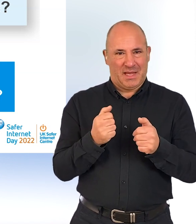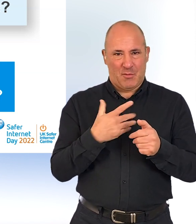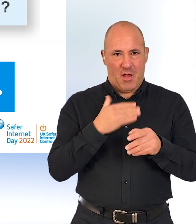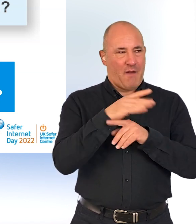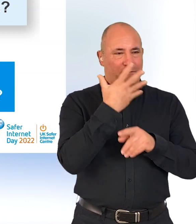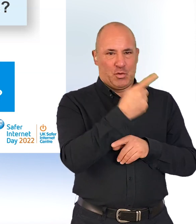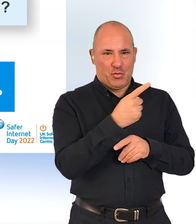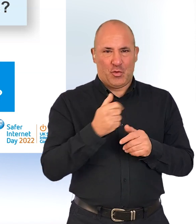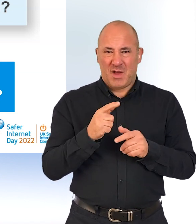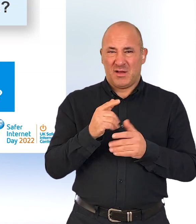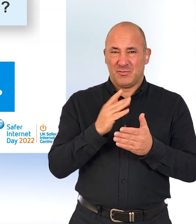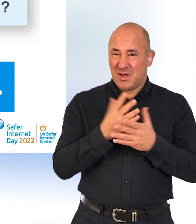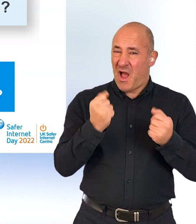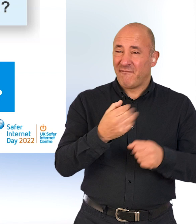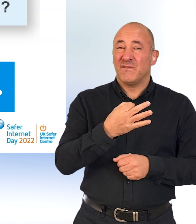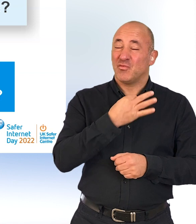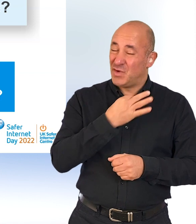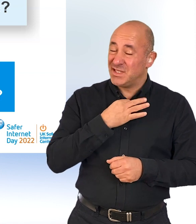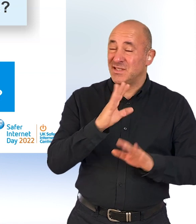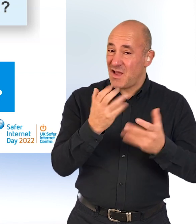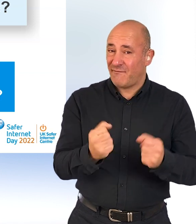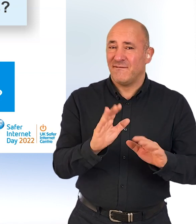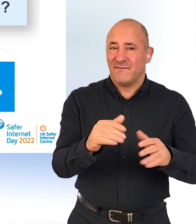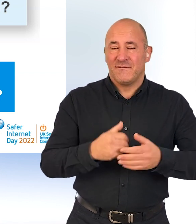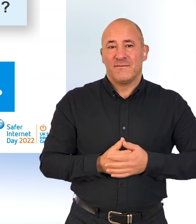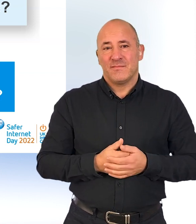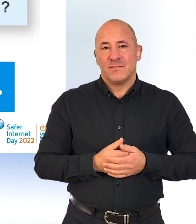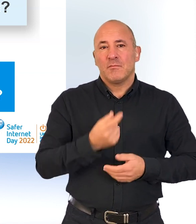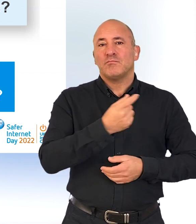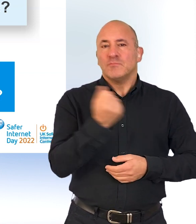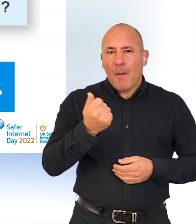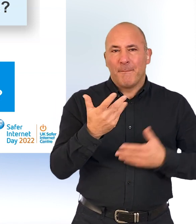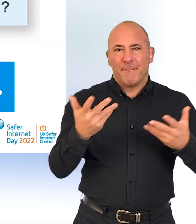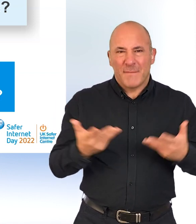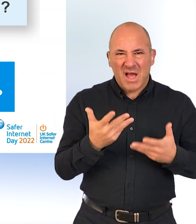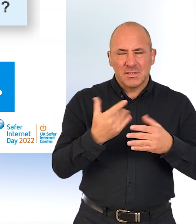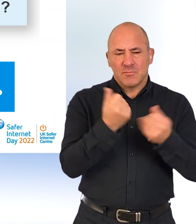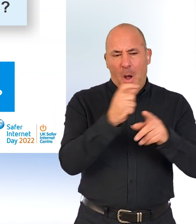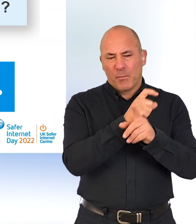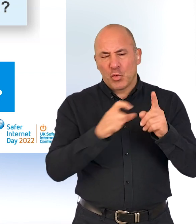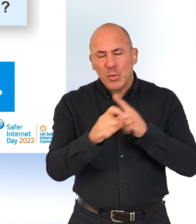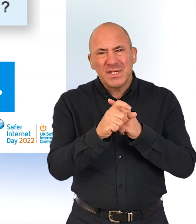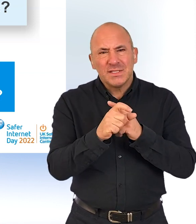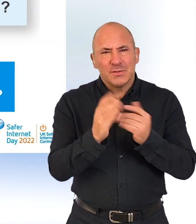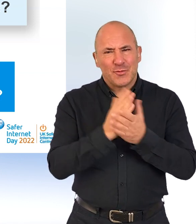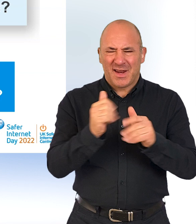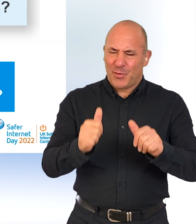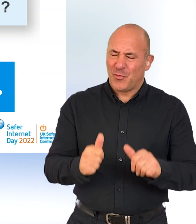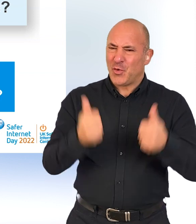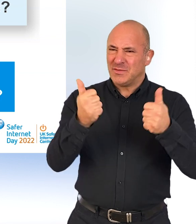it is not without risk, as you can see. In addition, some players and communities are not positive.